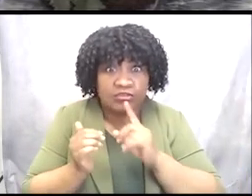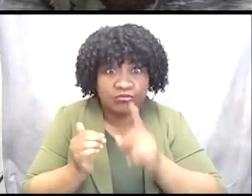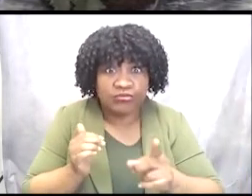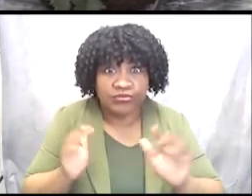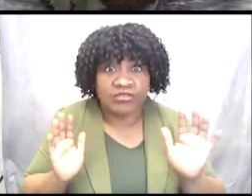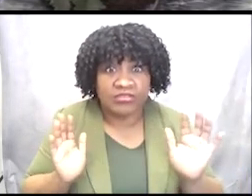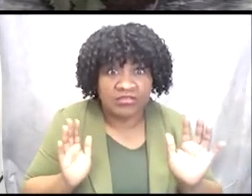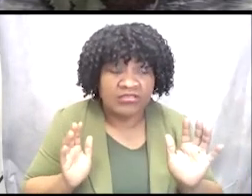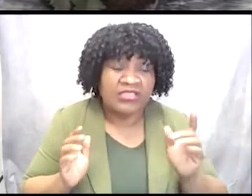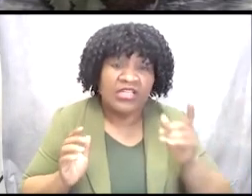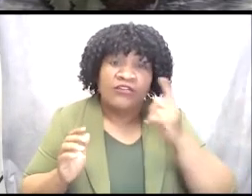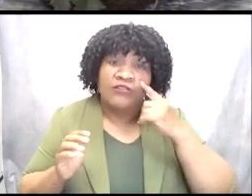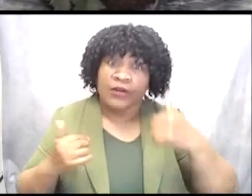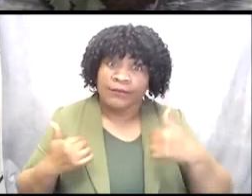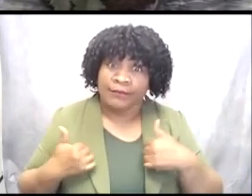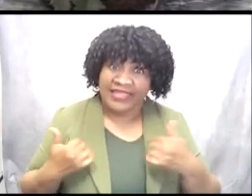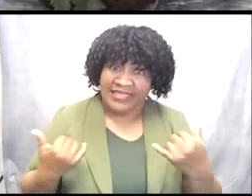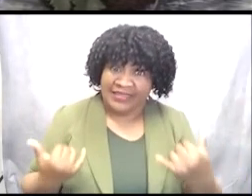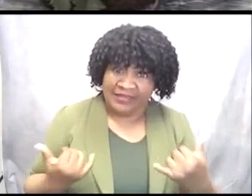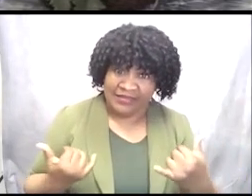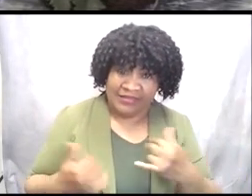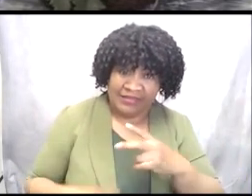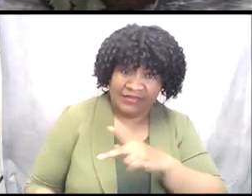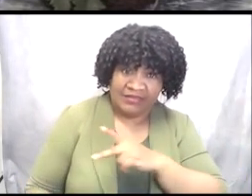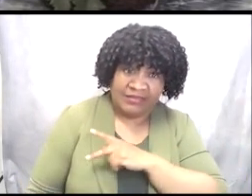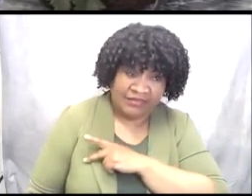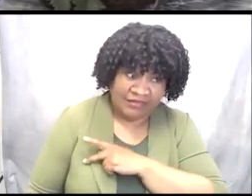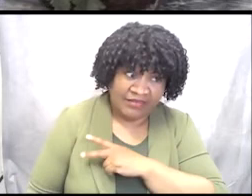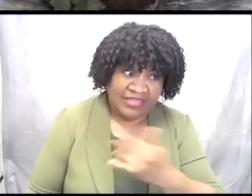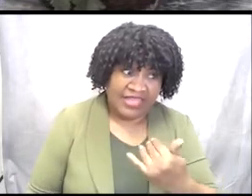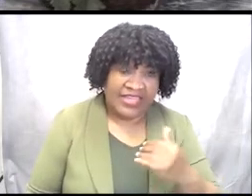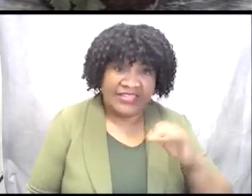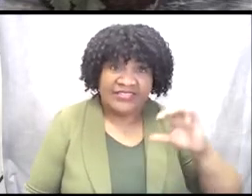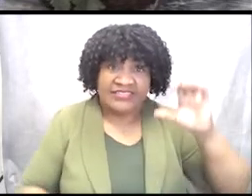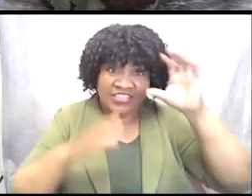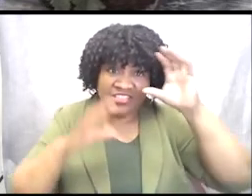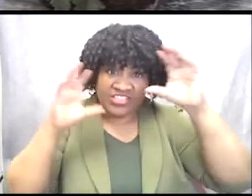And so for me, as the chancellor of the board of regions,